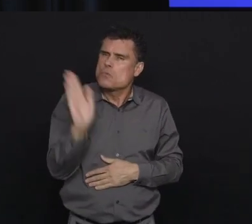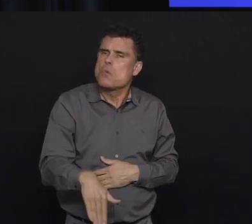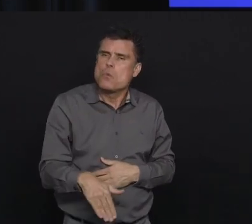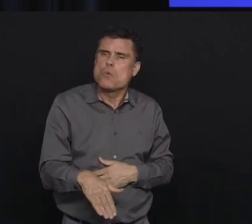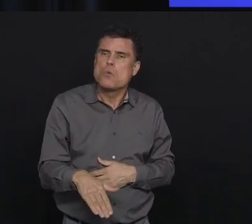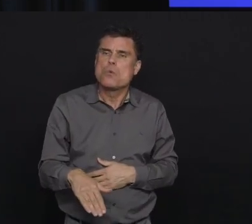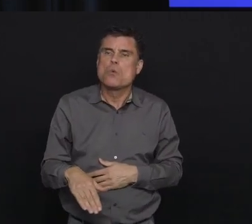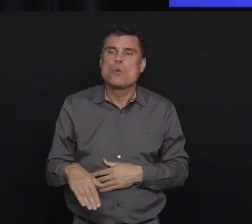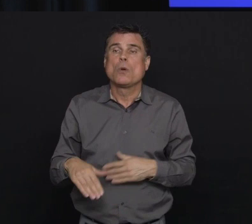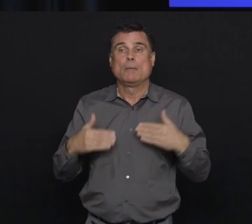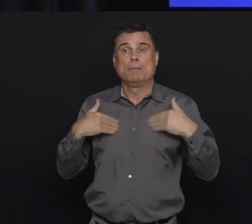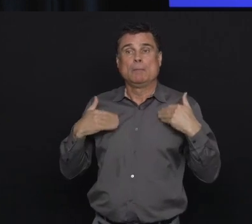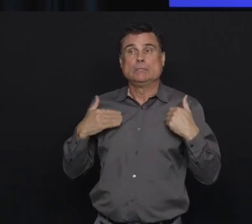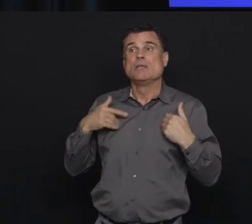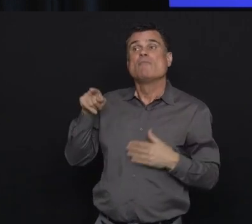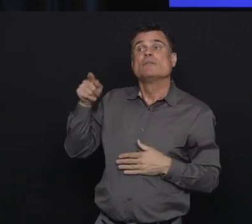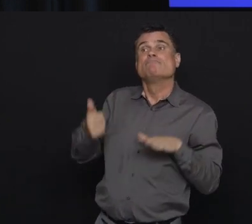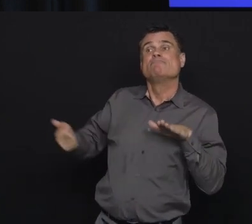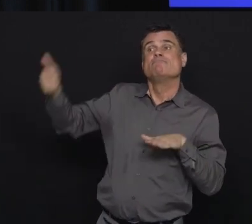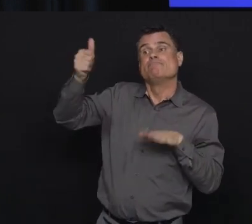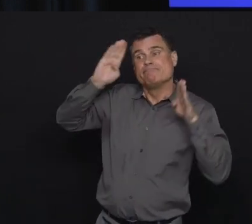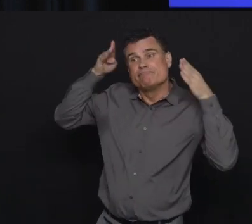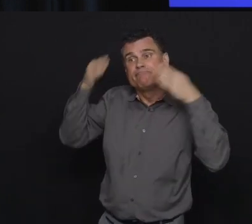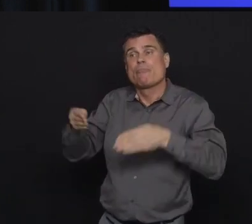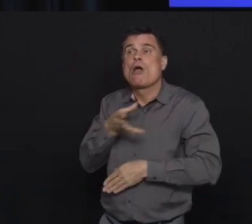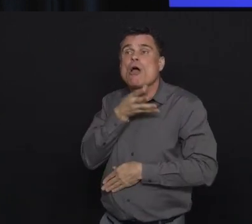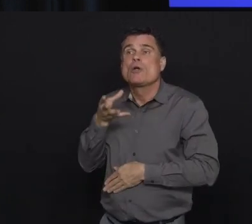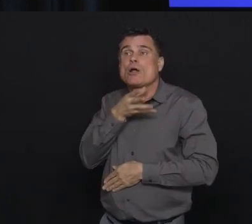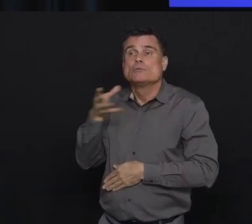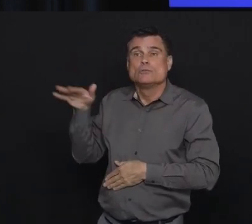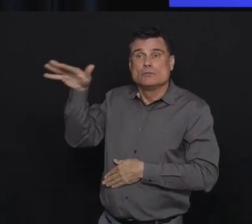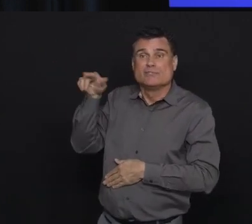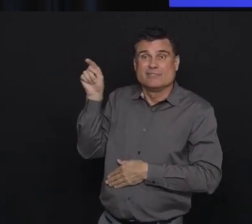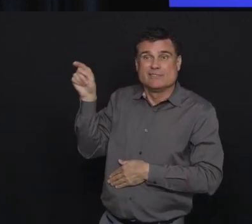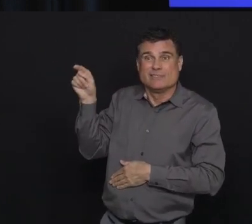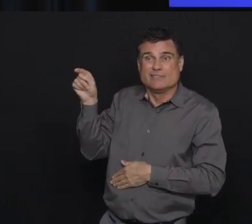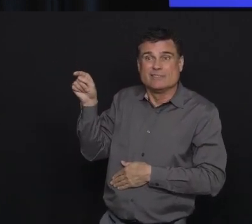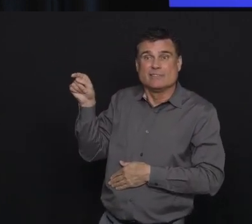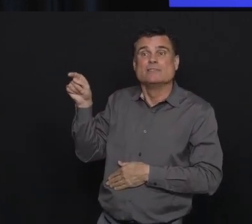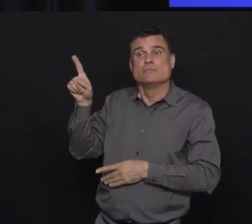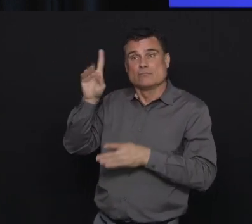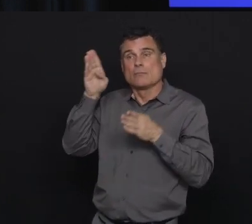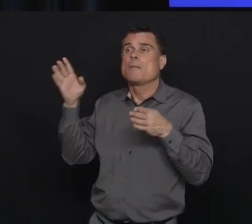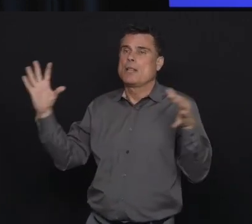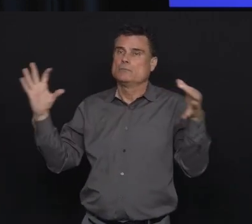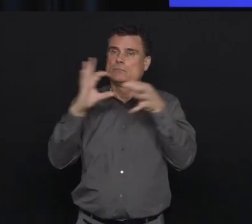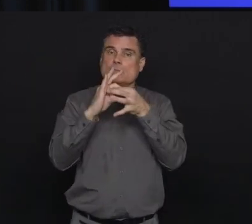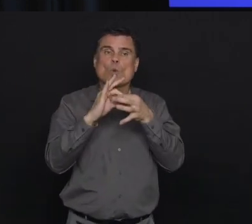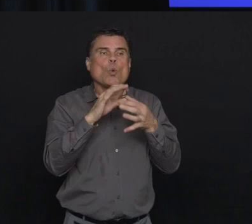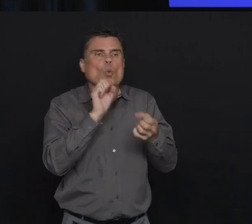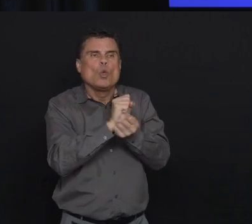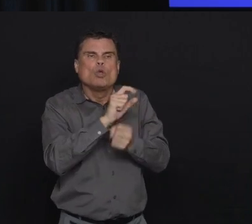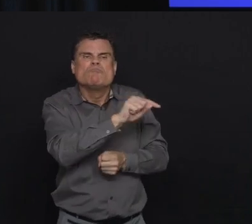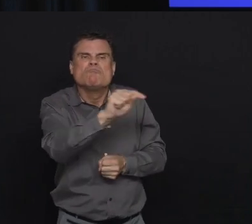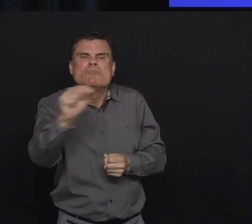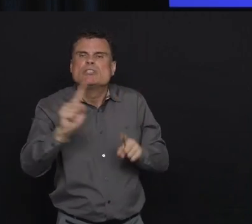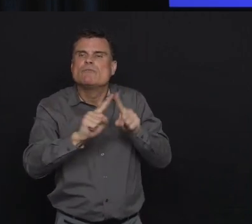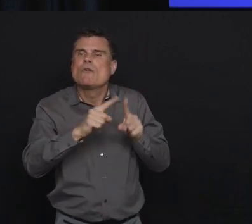I will recognize that the ministry of agriculture is working with the BC Association of farmer markets to make sure we can have online models for farmers